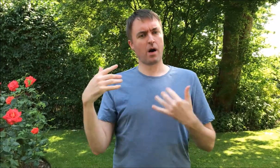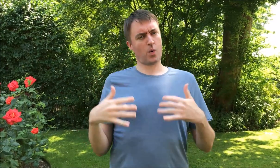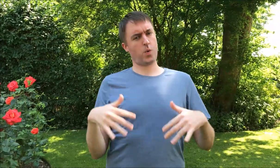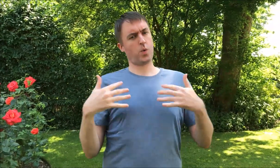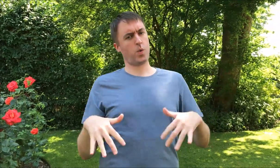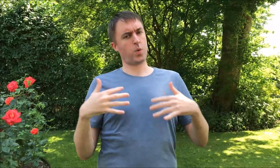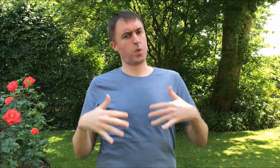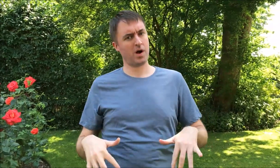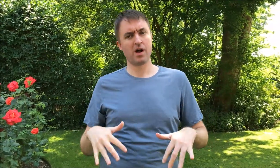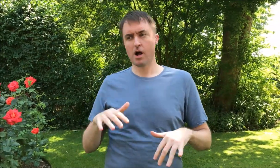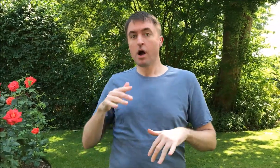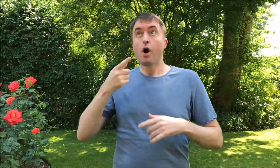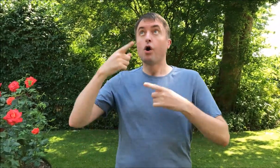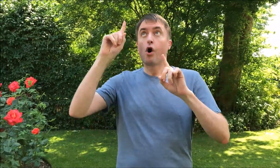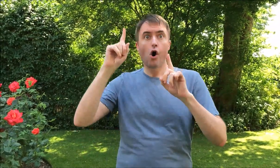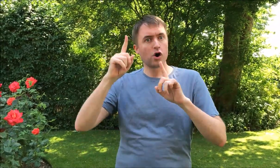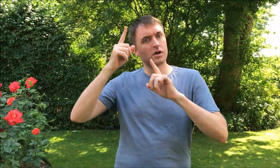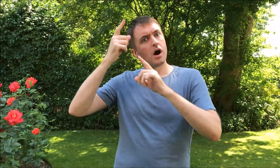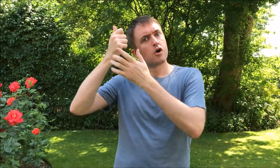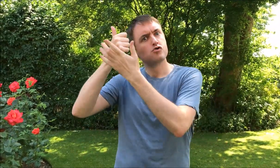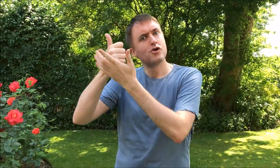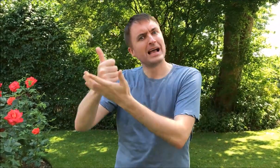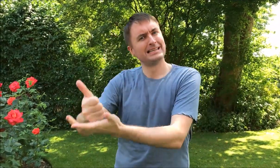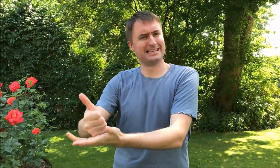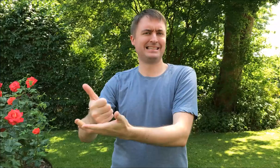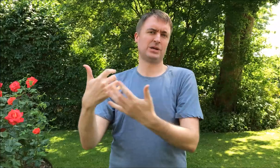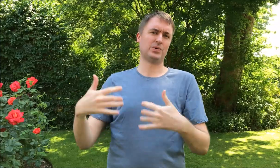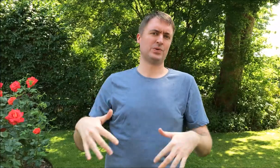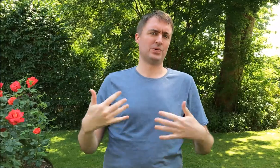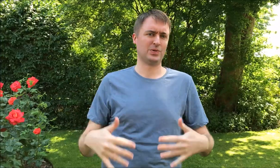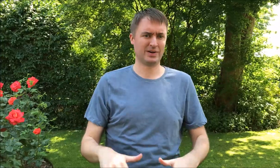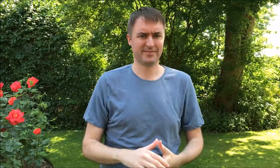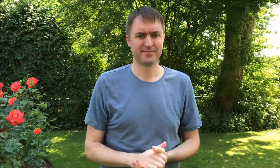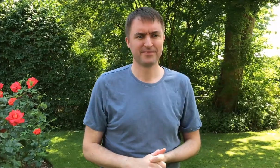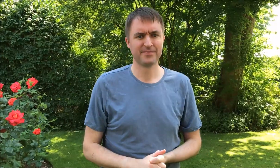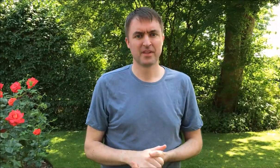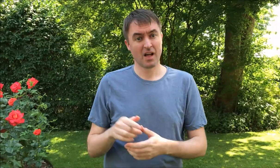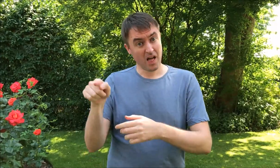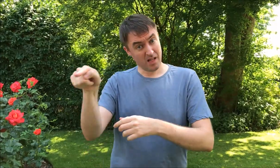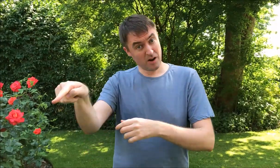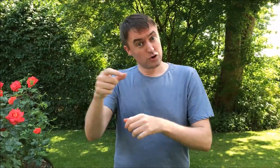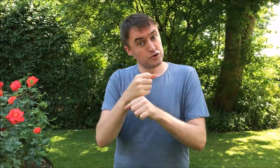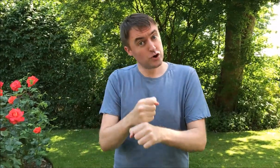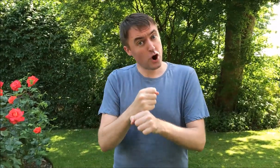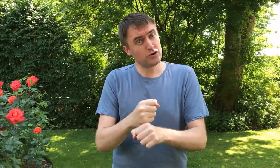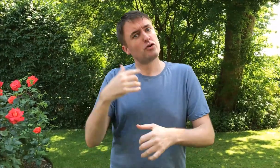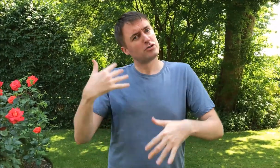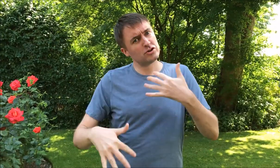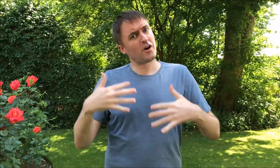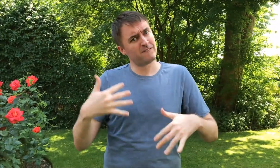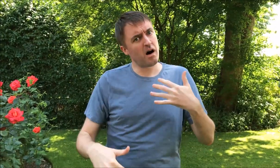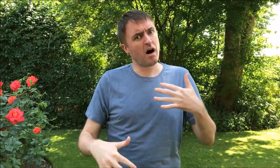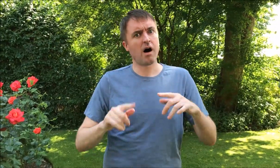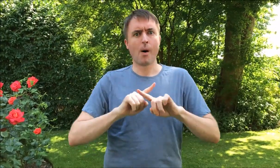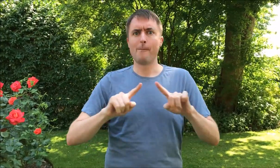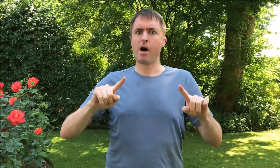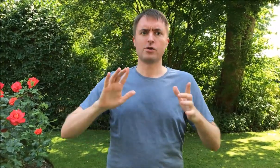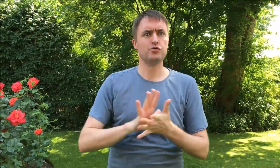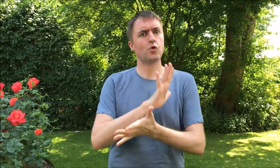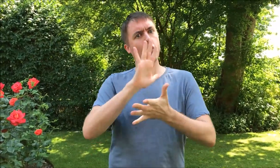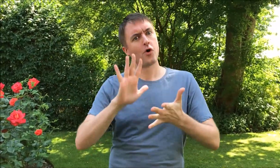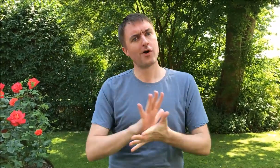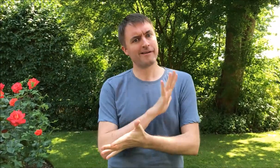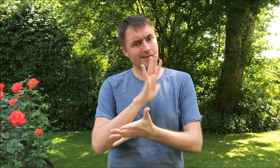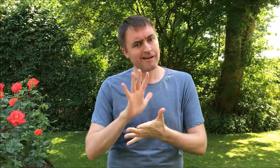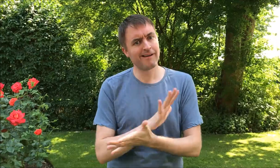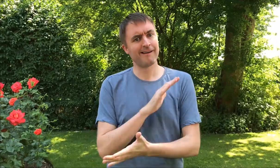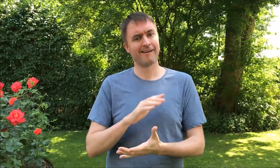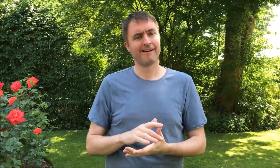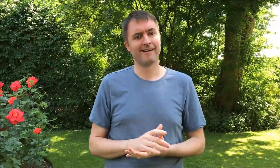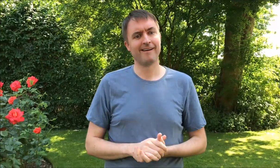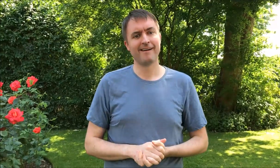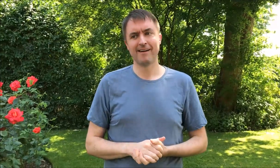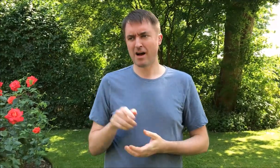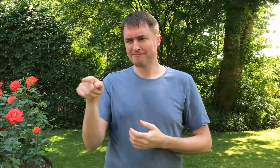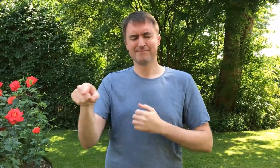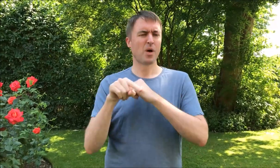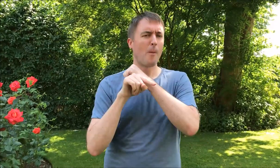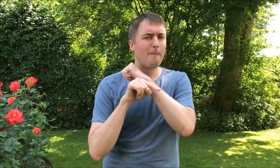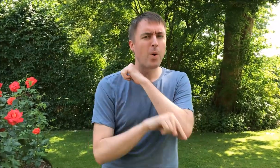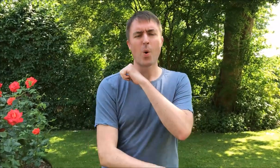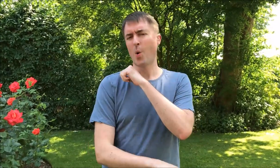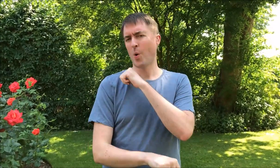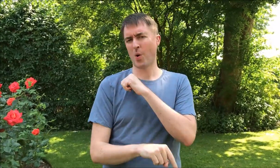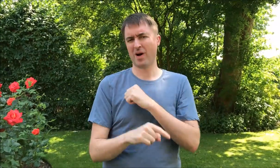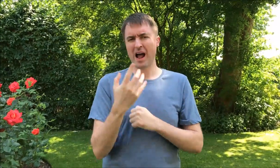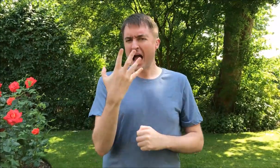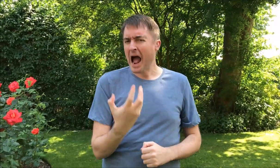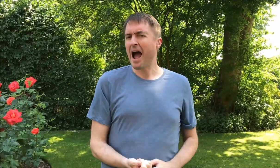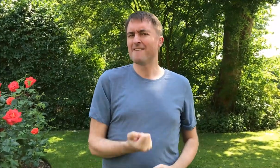for during a severe ordeal of affliction, their abundant joy and their extreme poverty have overflowed in a wealth of generosity on their part.